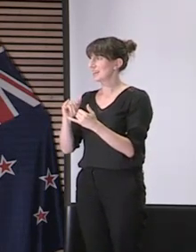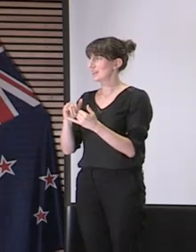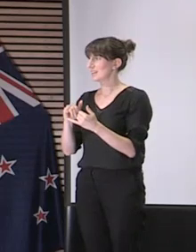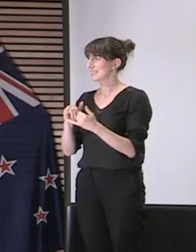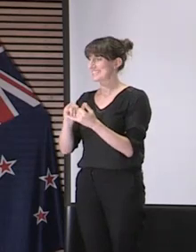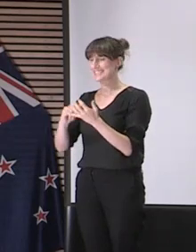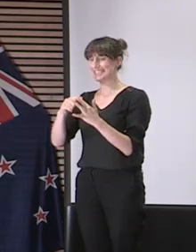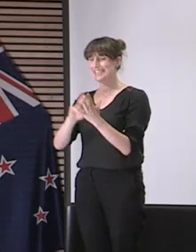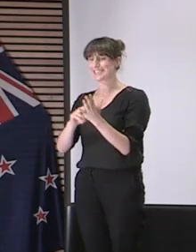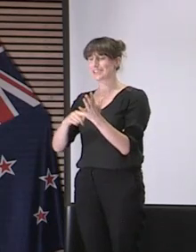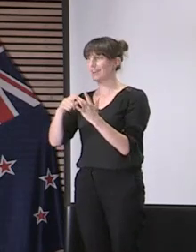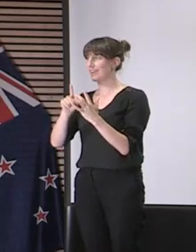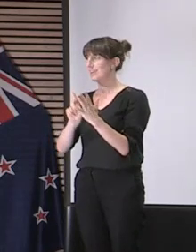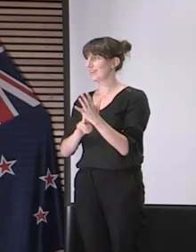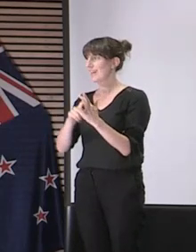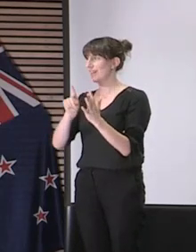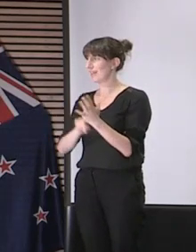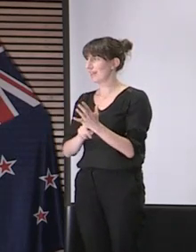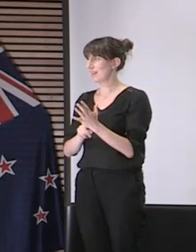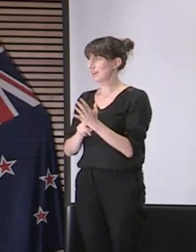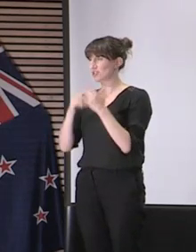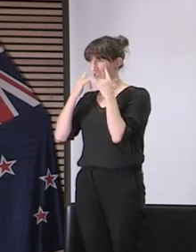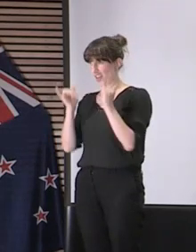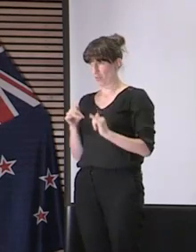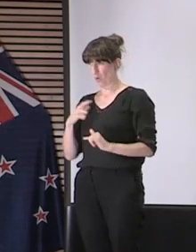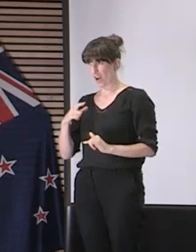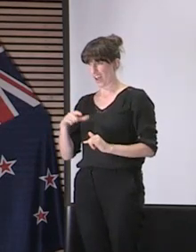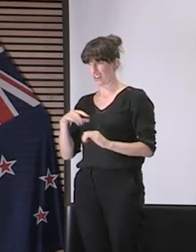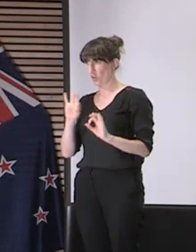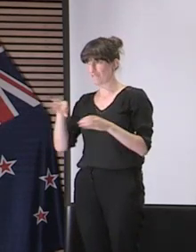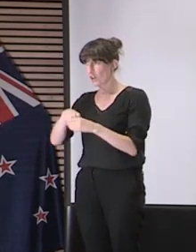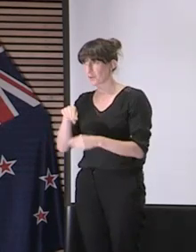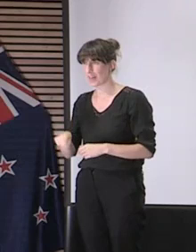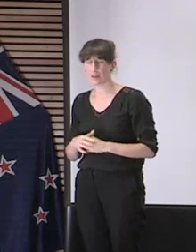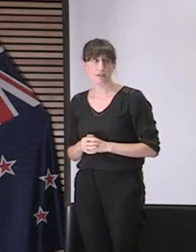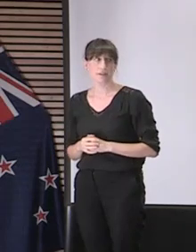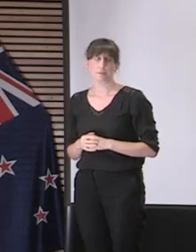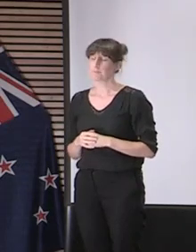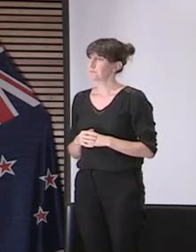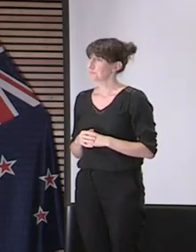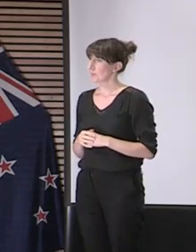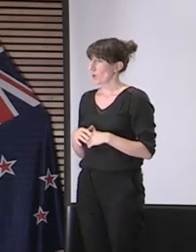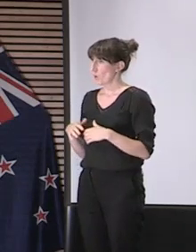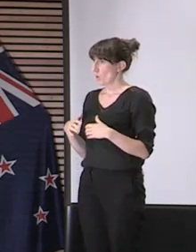going into the send the inyell trial around testing and trial the Fremantle of COVID-19?